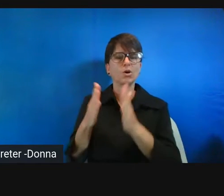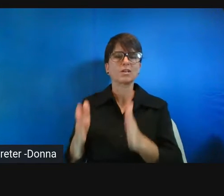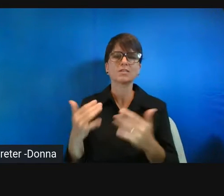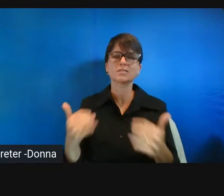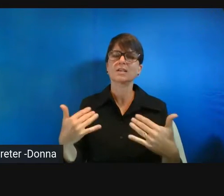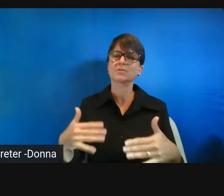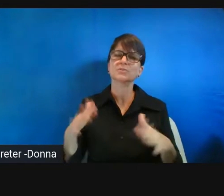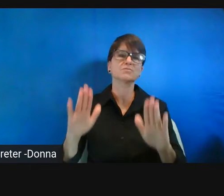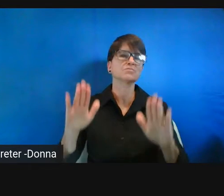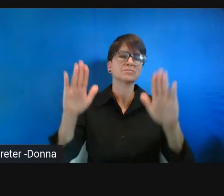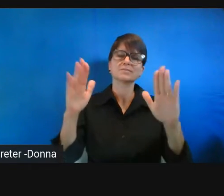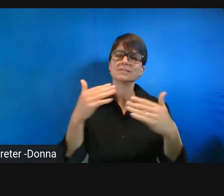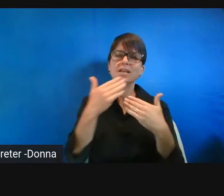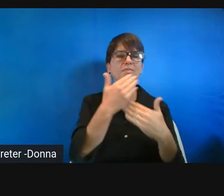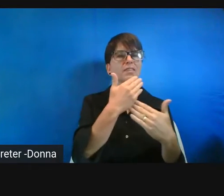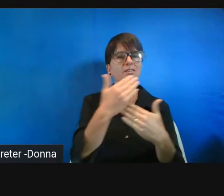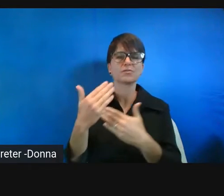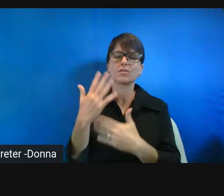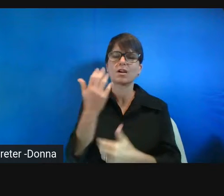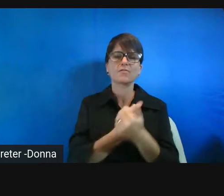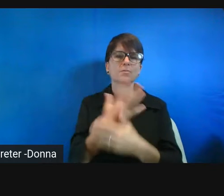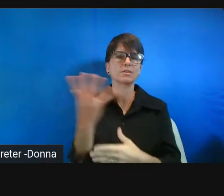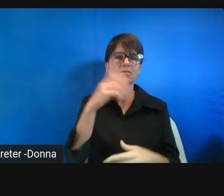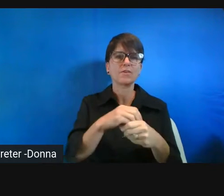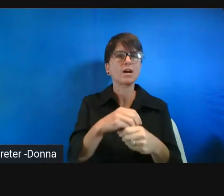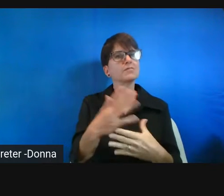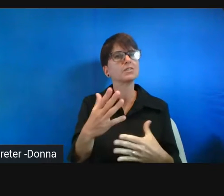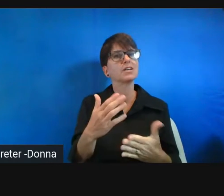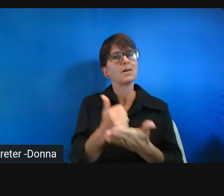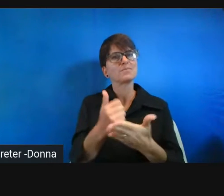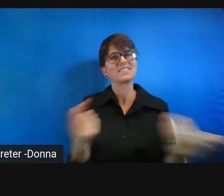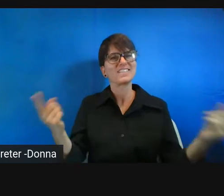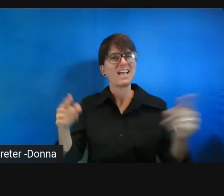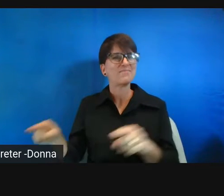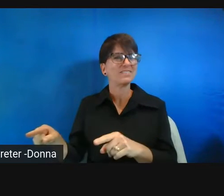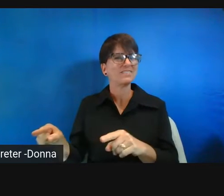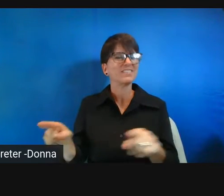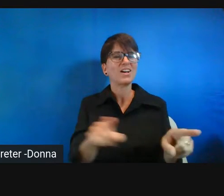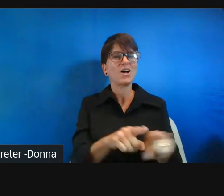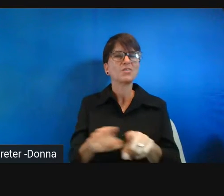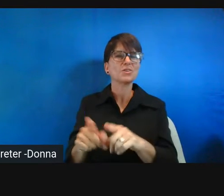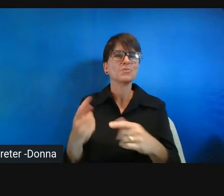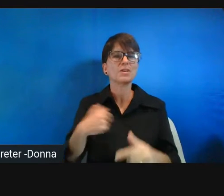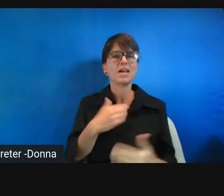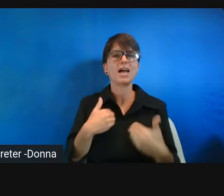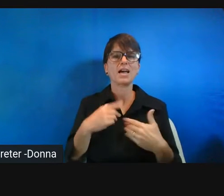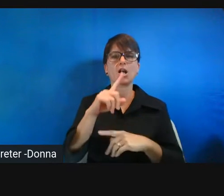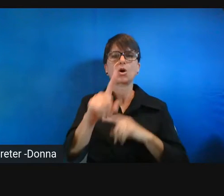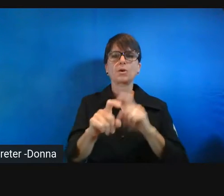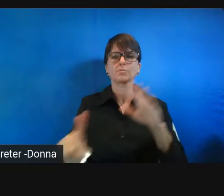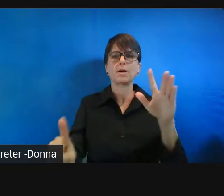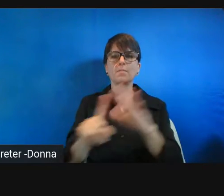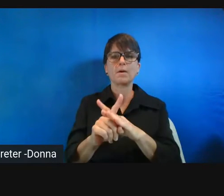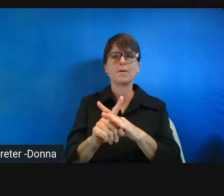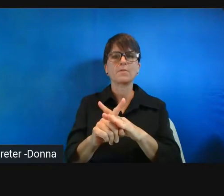A huge thank you to everyone involved for making this happen. Just as a quick note, we did have a question pop up in the Q&A from the last presentation,